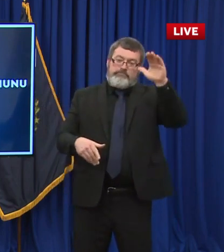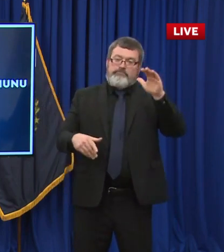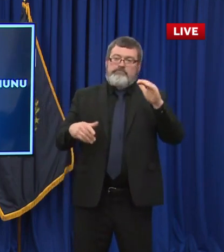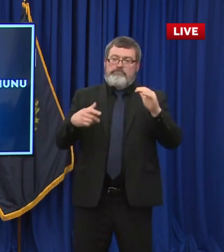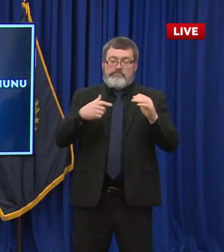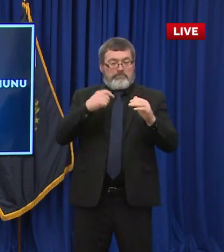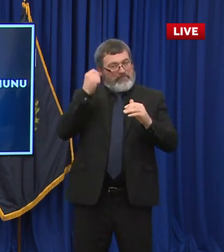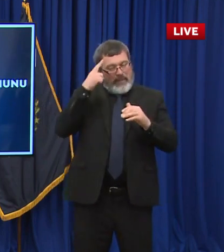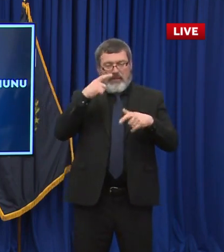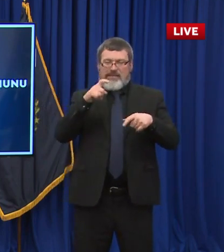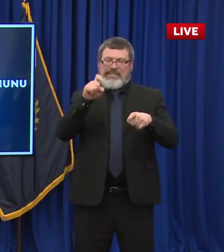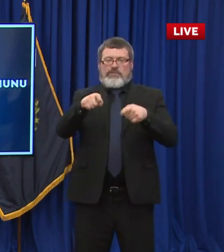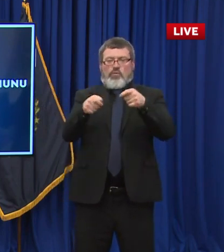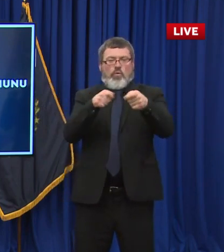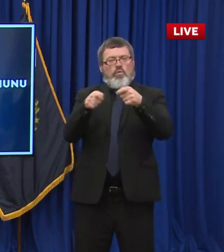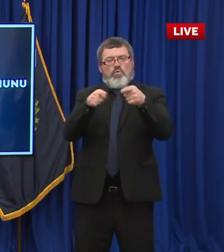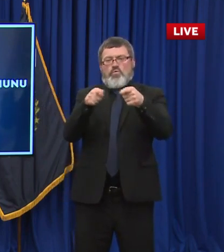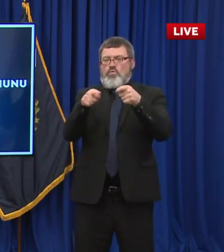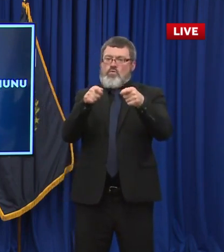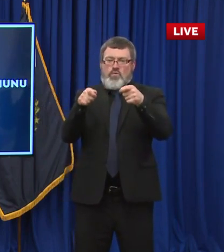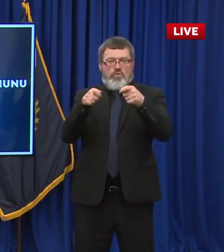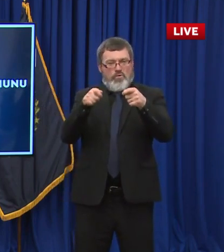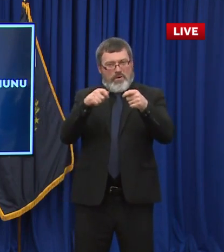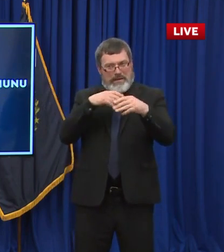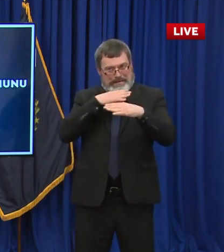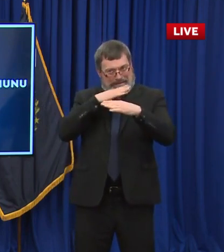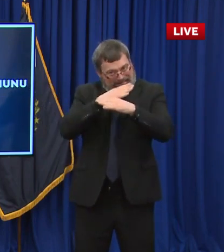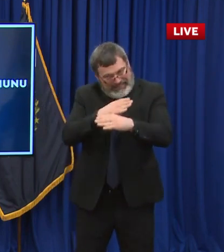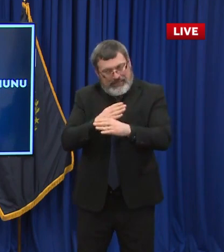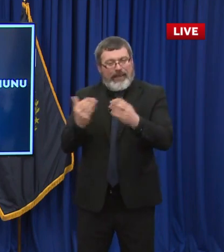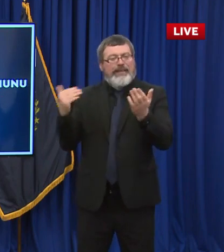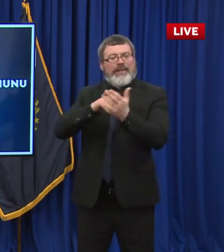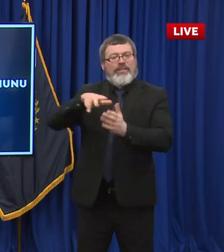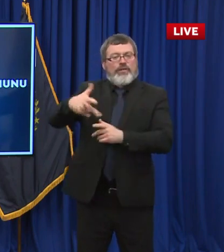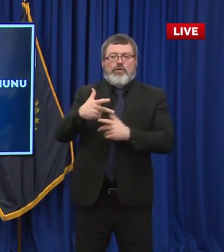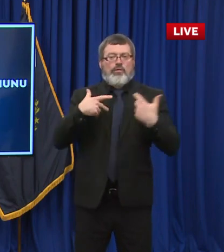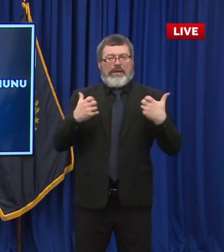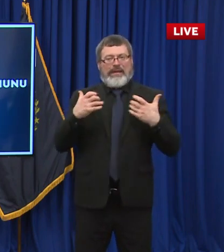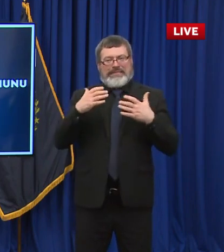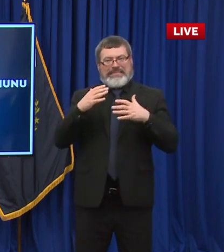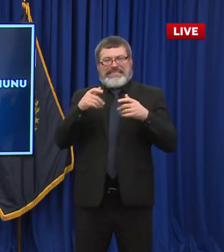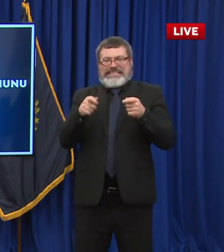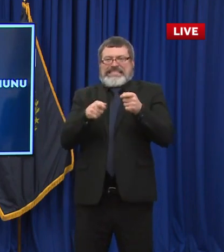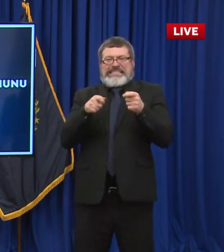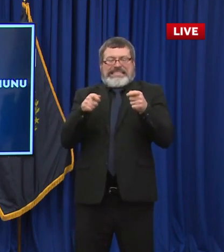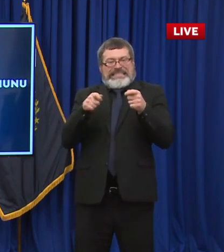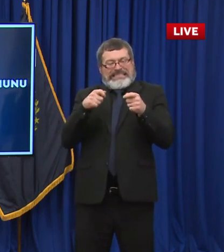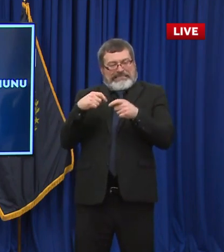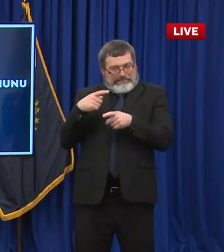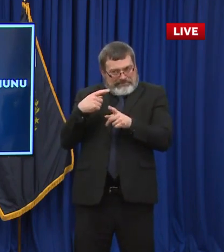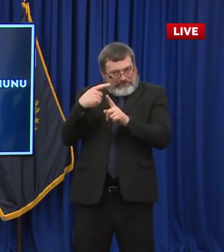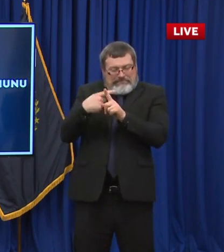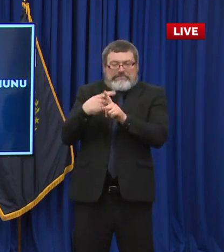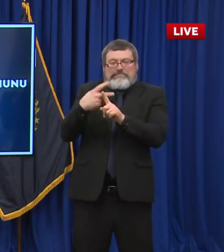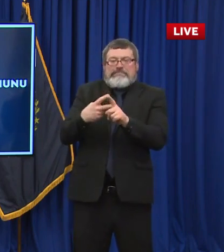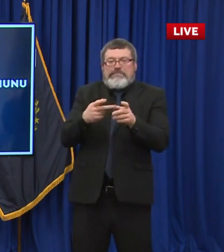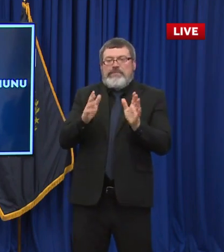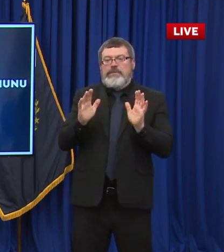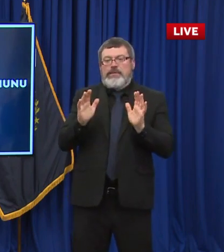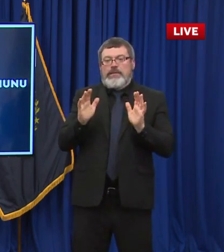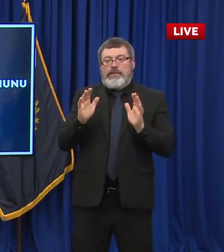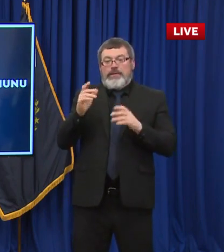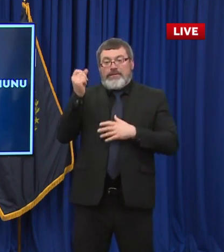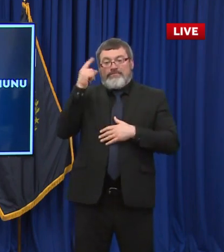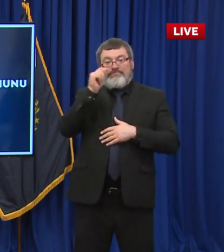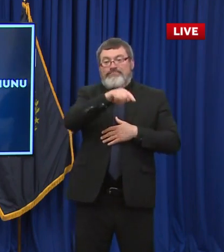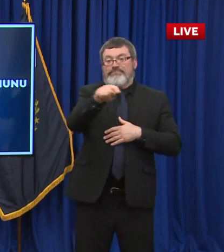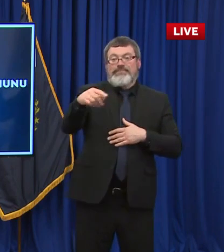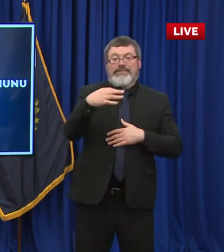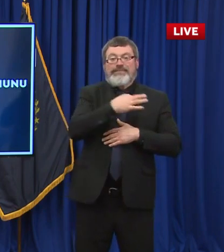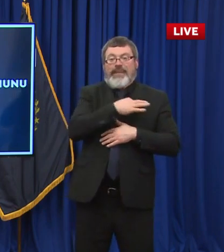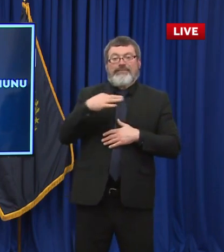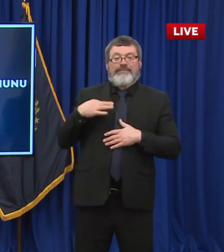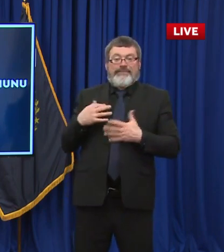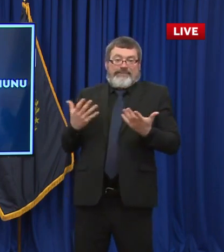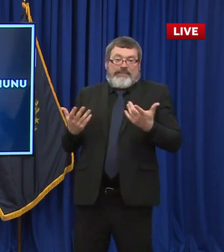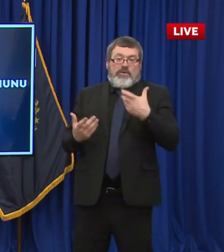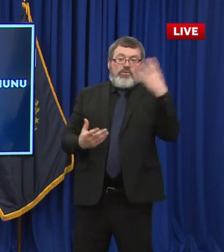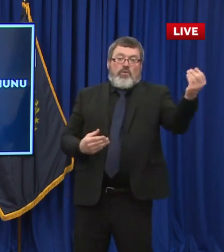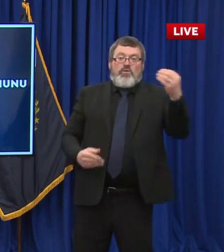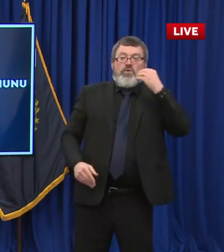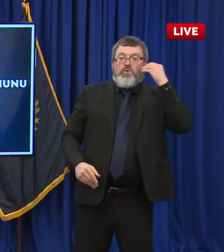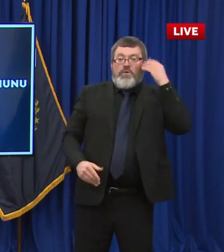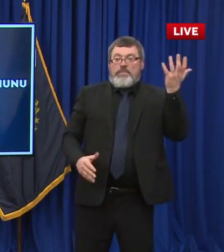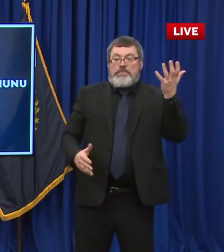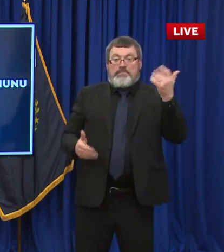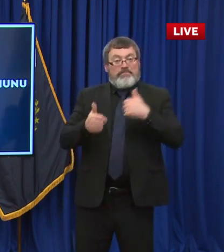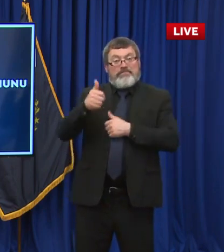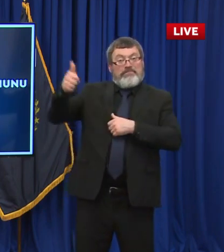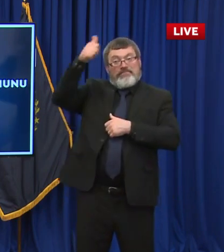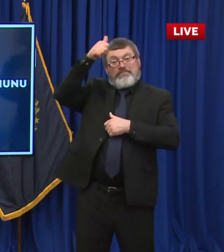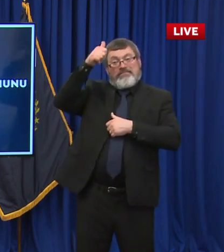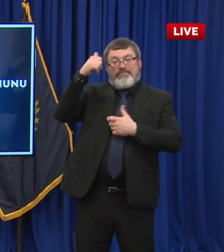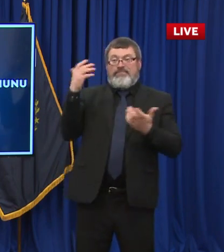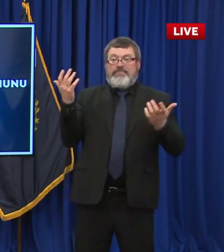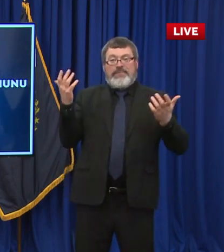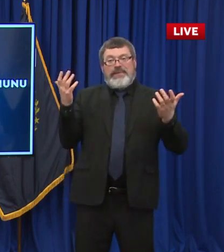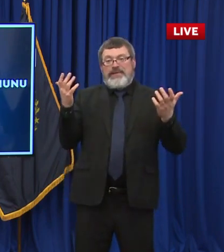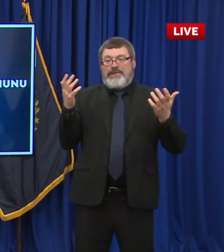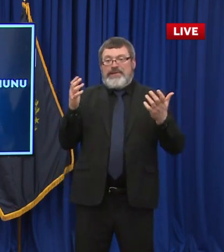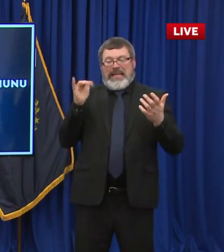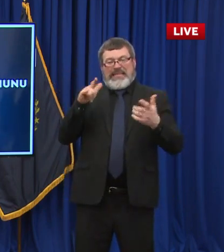WE HAVE BEEN WORKING EXTENSIVELY THE LAST NUMBER OF MONTHS WITH LONG CAR FOR -- LONG-TERM CARE FACILITIES TO PREVENT THE INTRODUCTION OF COVID-19 AND REDUCE SPREAD.